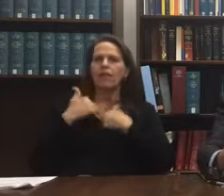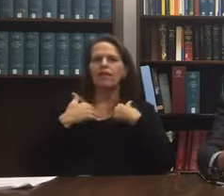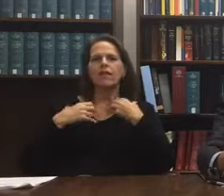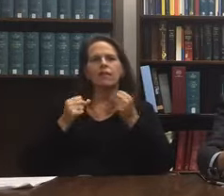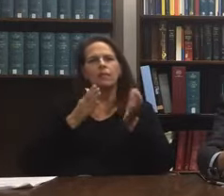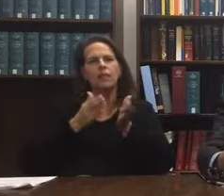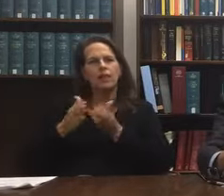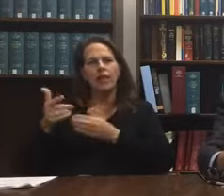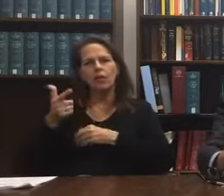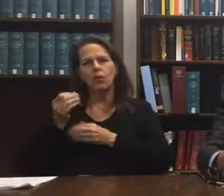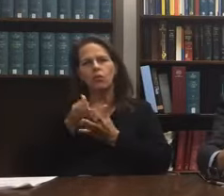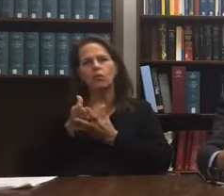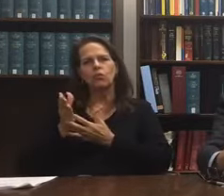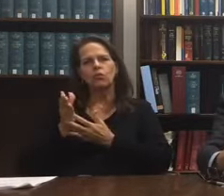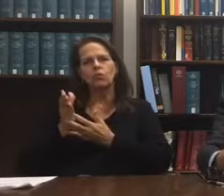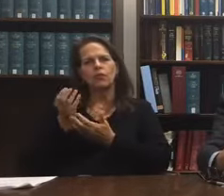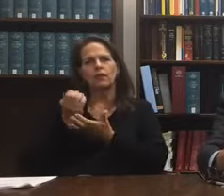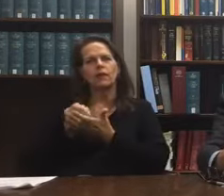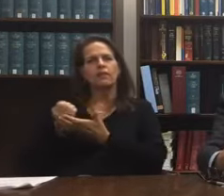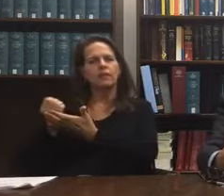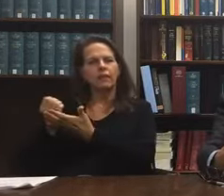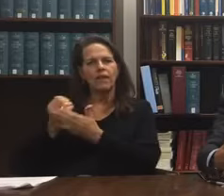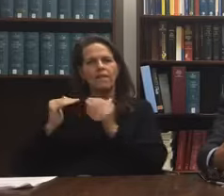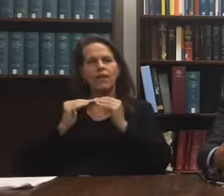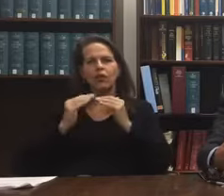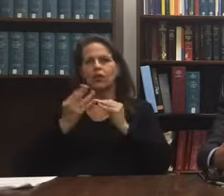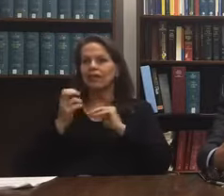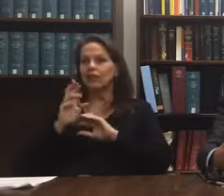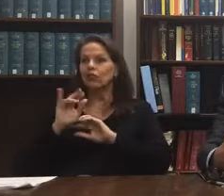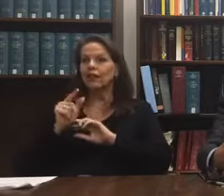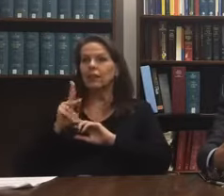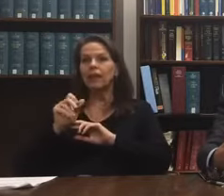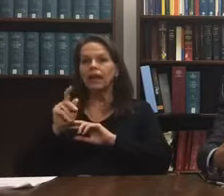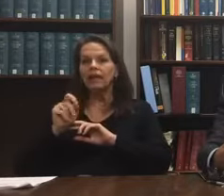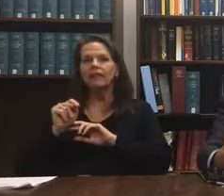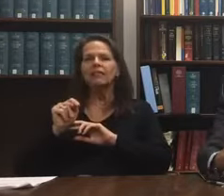through the evidence the fair hearing packet sort of like you know page 5